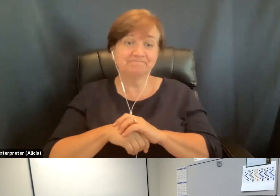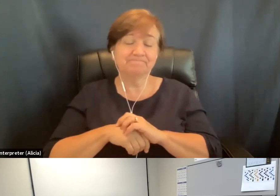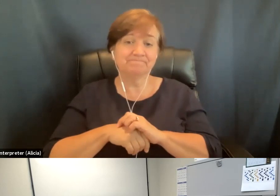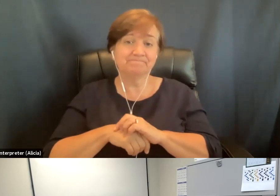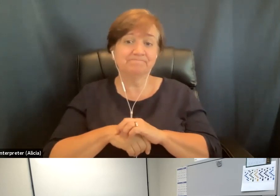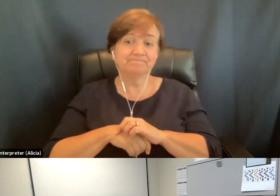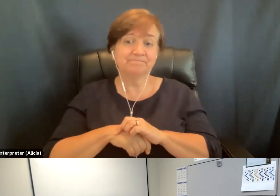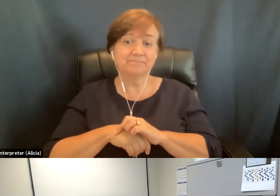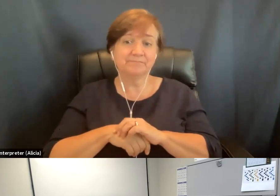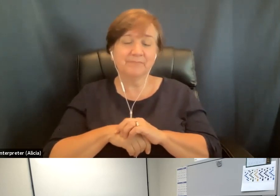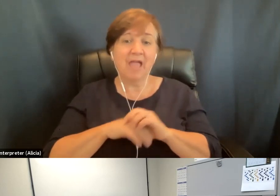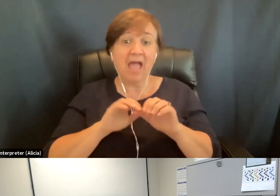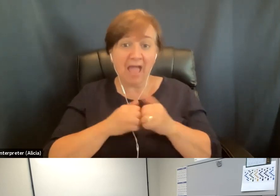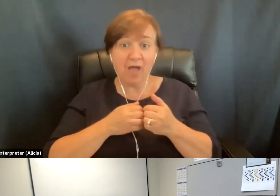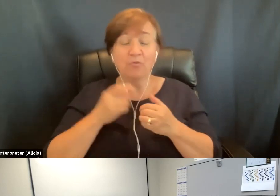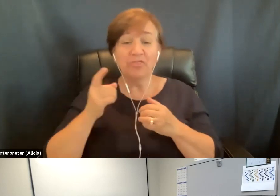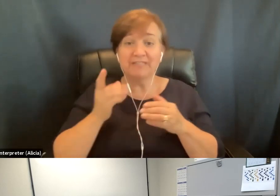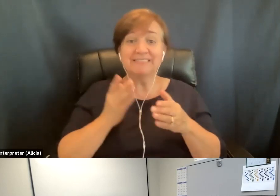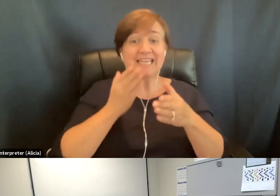Dr. Elsa Villarino: How this intervention is really.